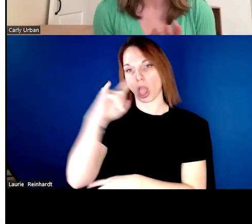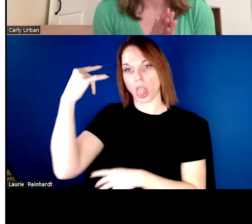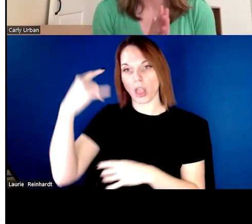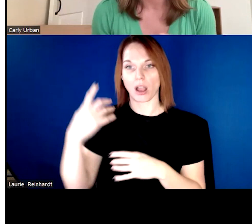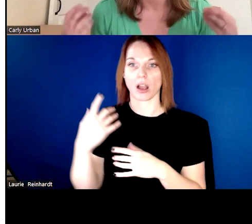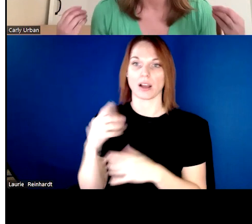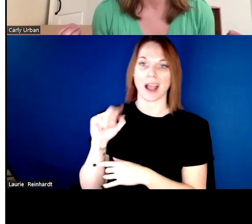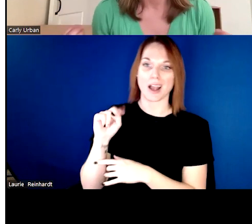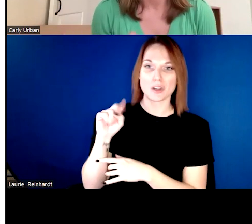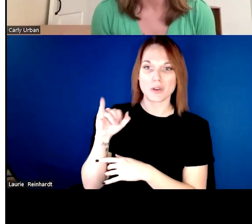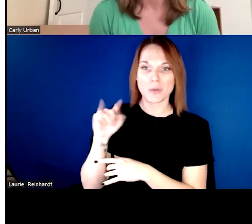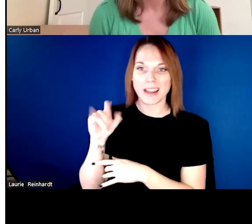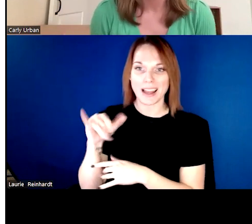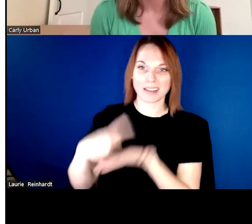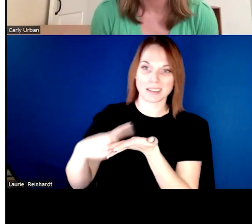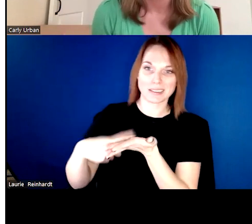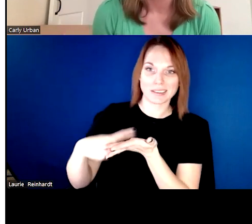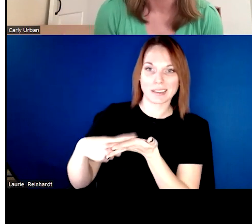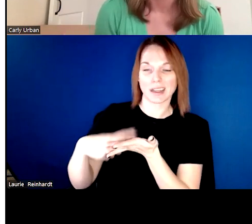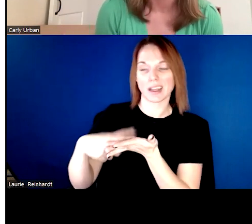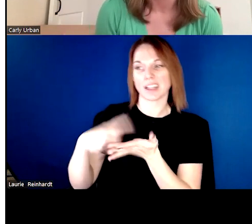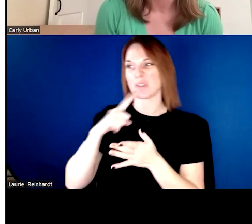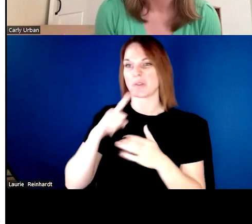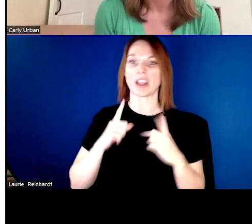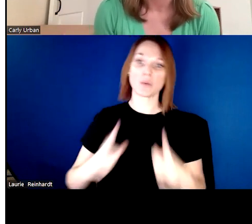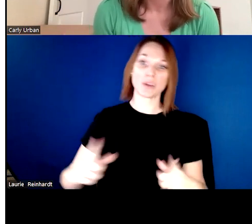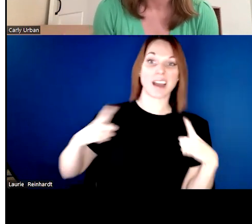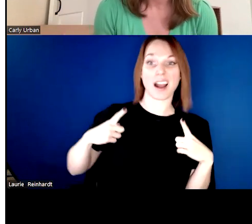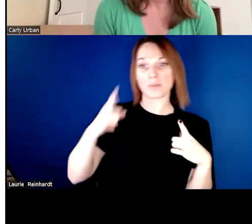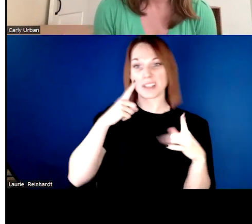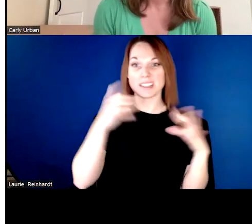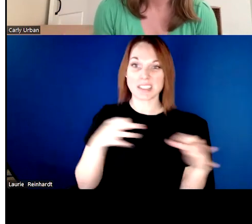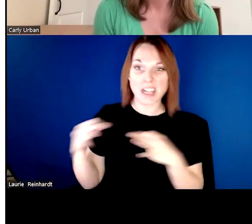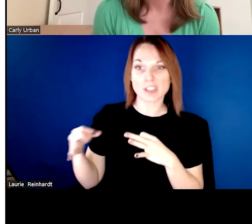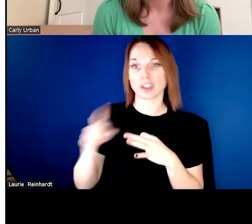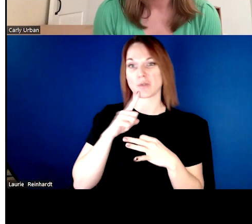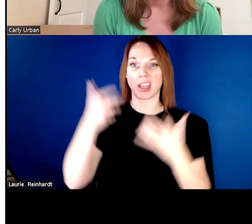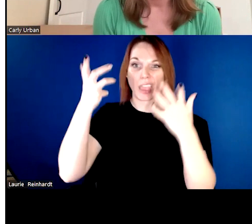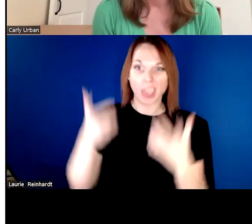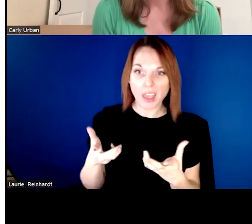very entrenched in retirement decisions or very finance heavy curricula, but